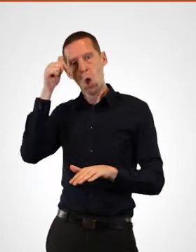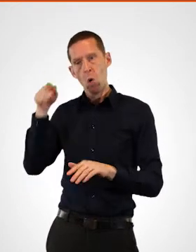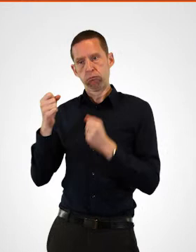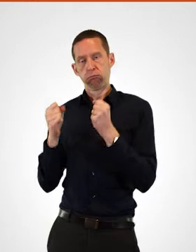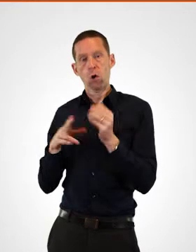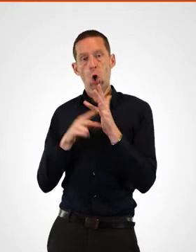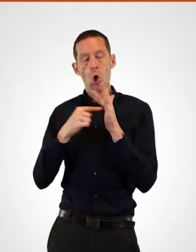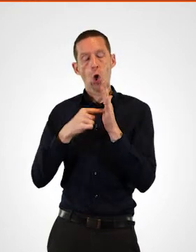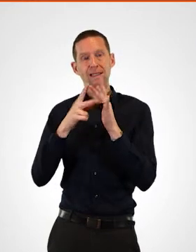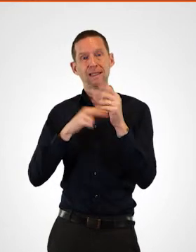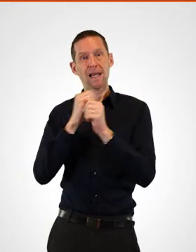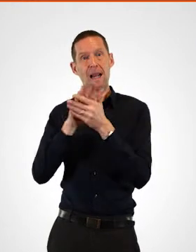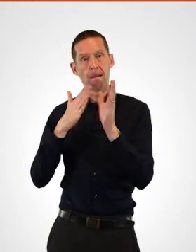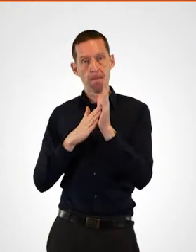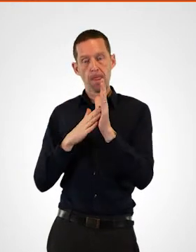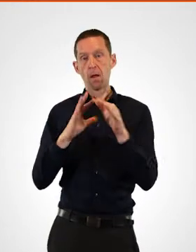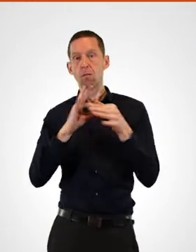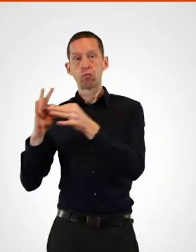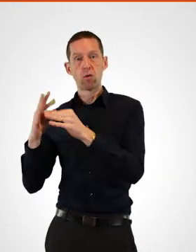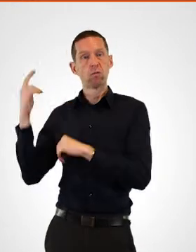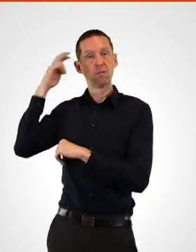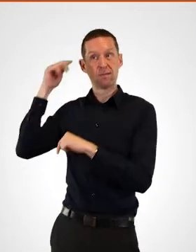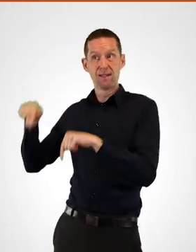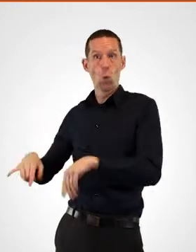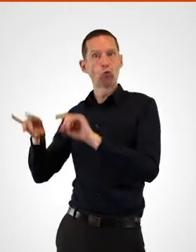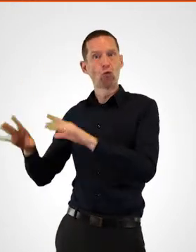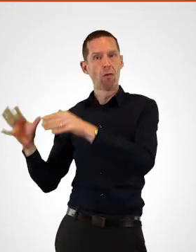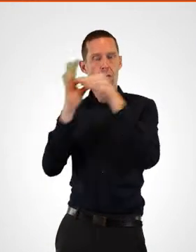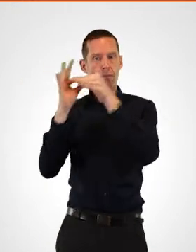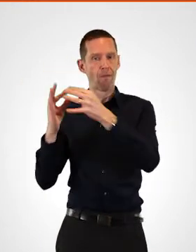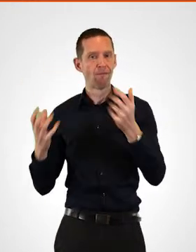between the centre in Nottingham and centres in Australia.